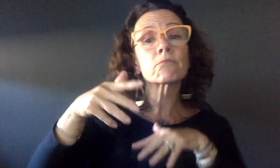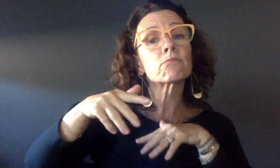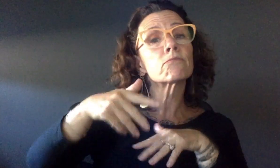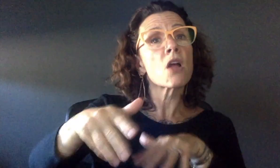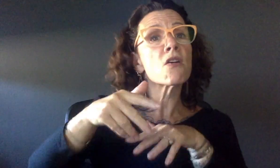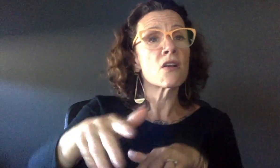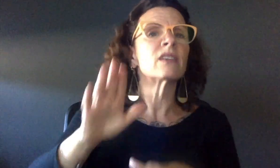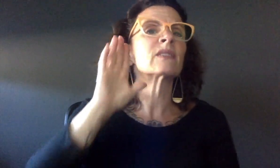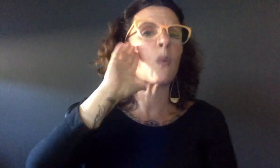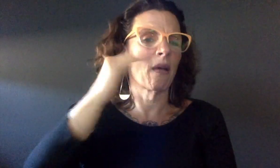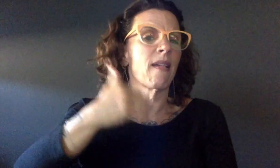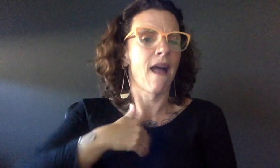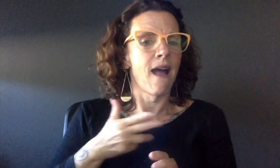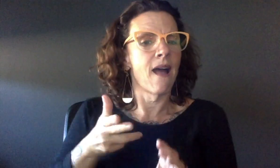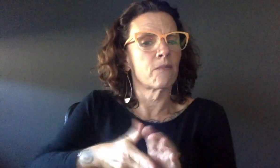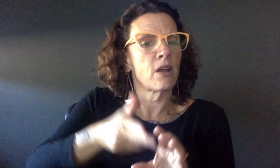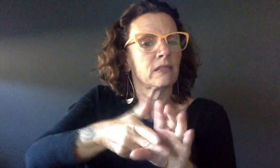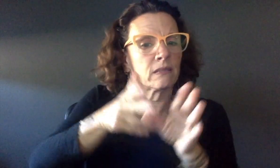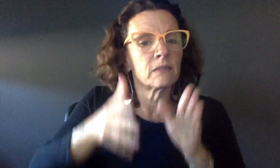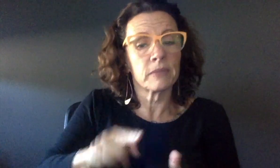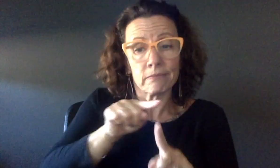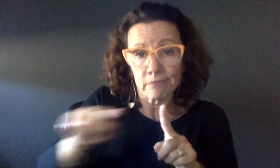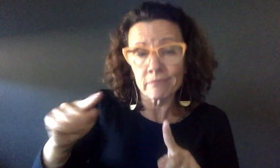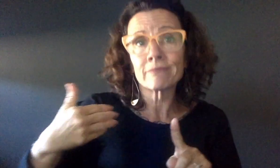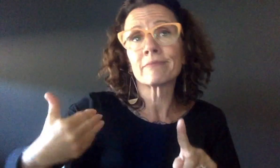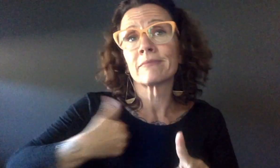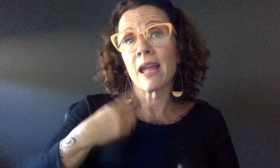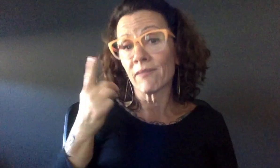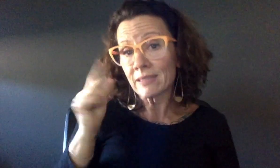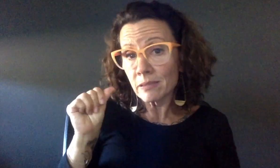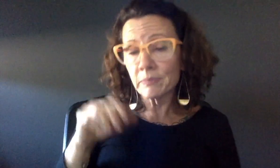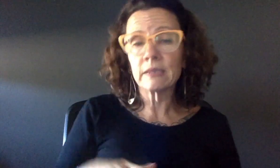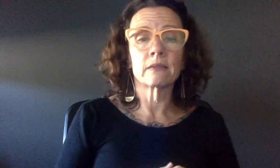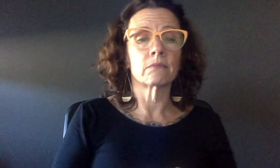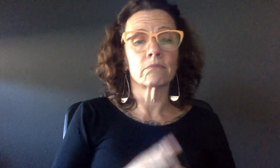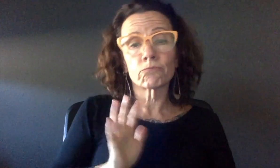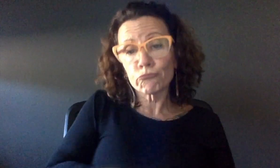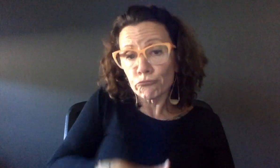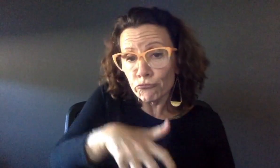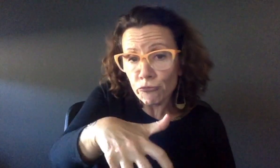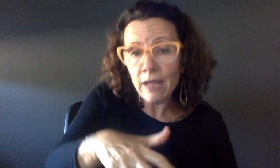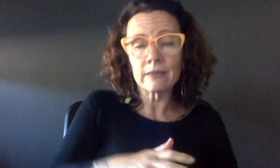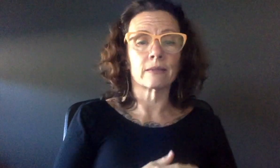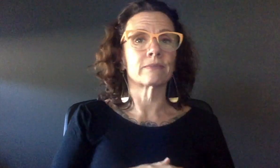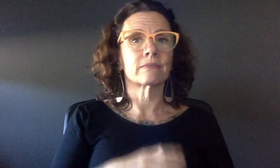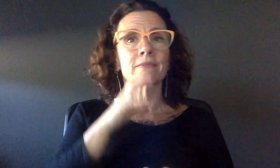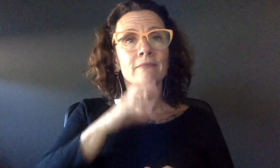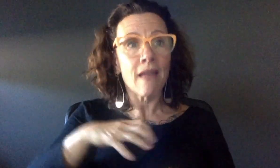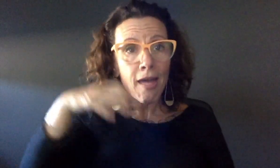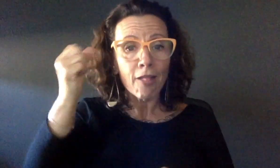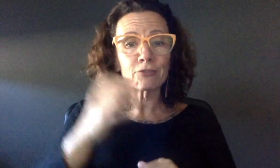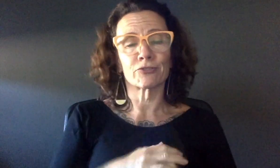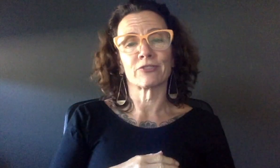that there are participants with disabilities such as elders, pregnant folks, etc.